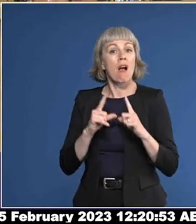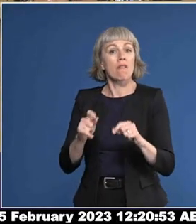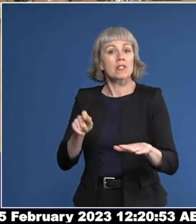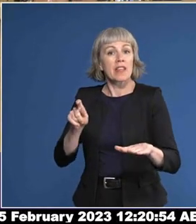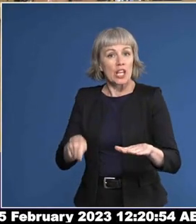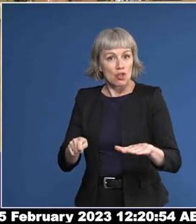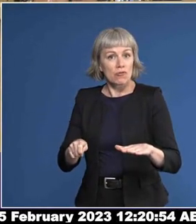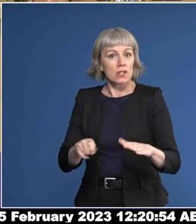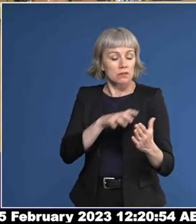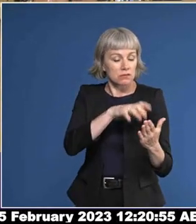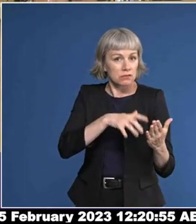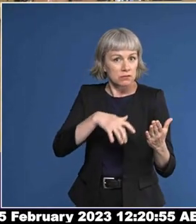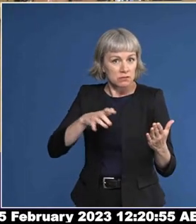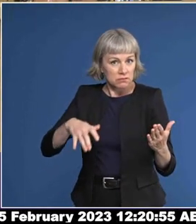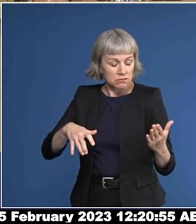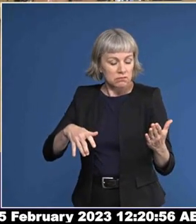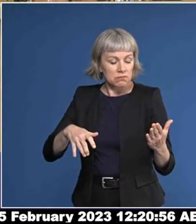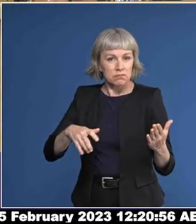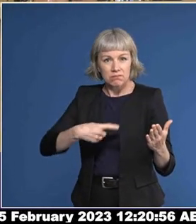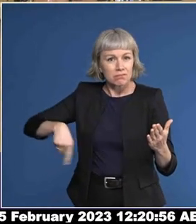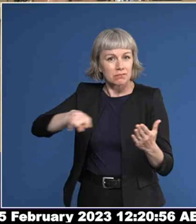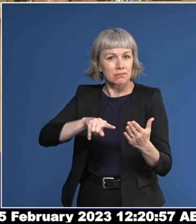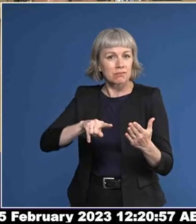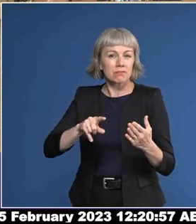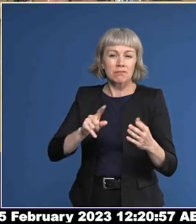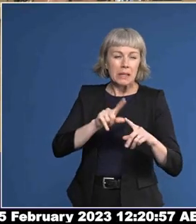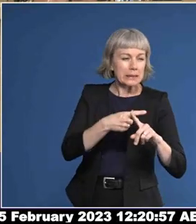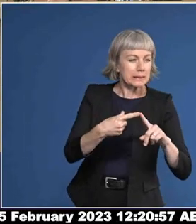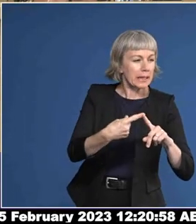We had a couple of workshops between the executive team and the board to unpack it and look at the things that needed to be addressed.